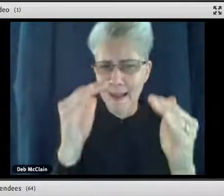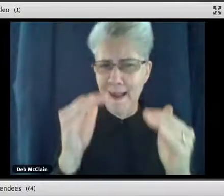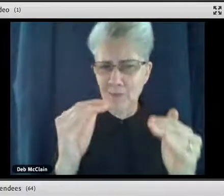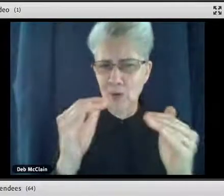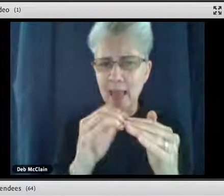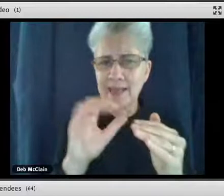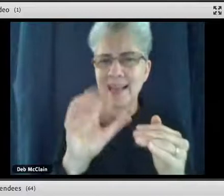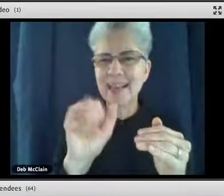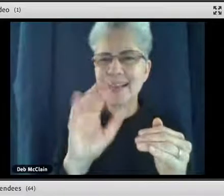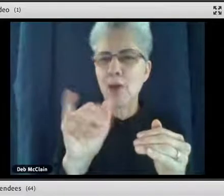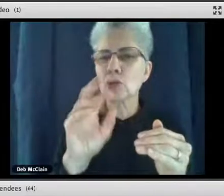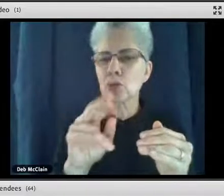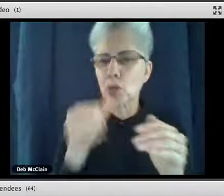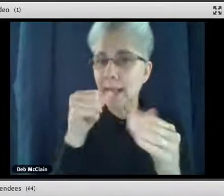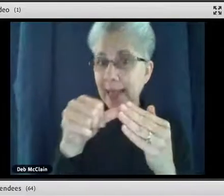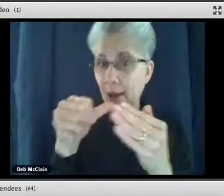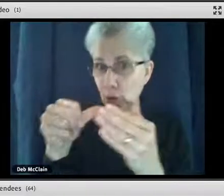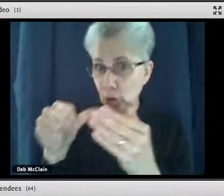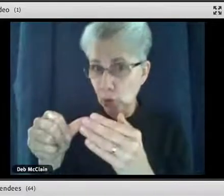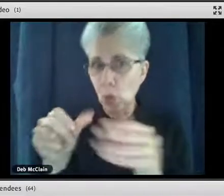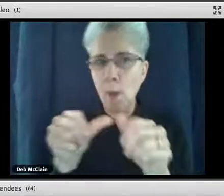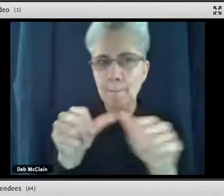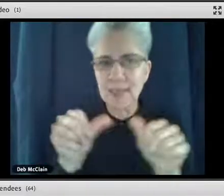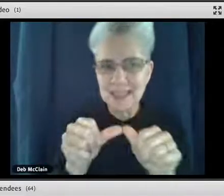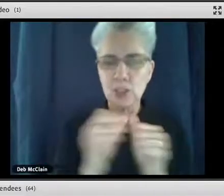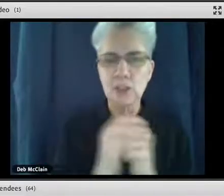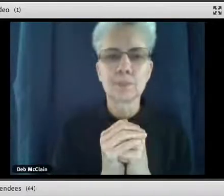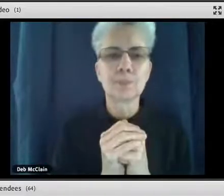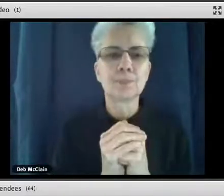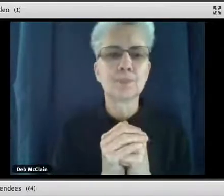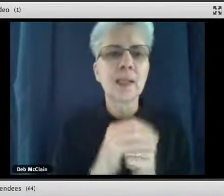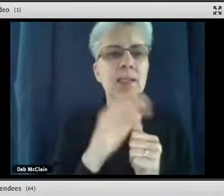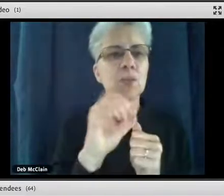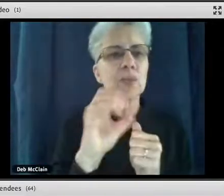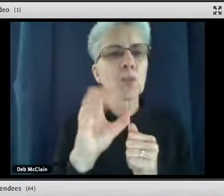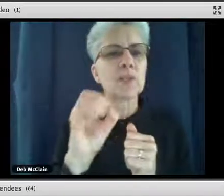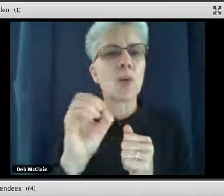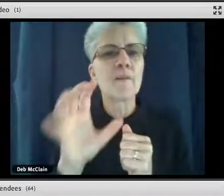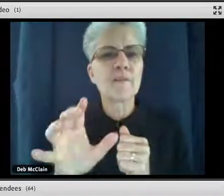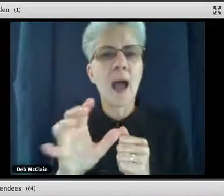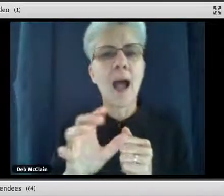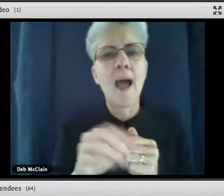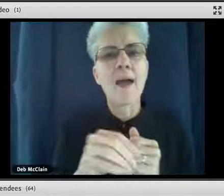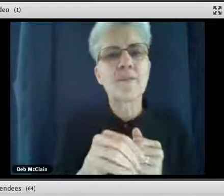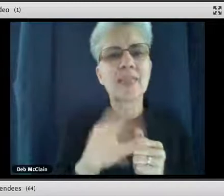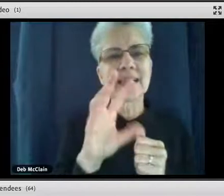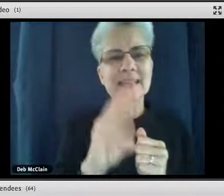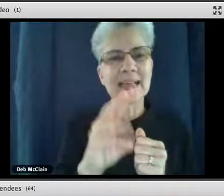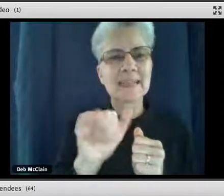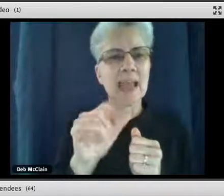that's the character position. So I was just referring to 00 to 05, six character positions